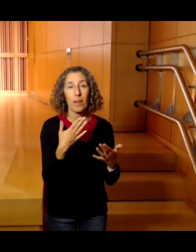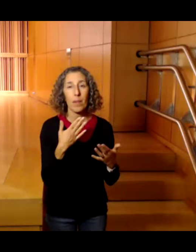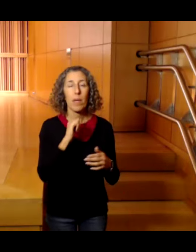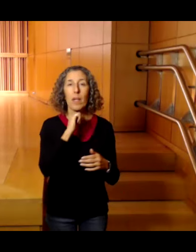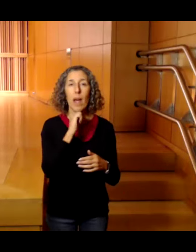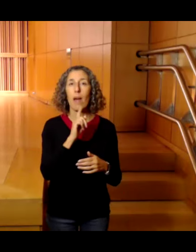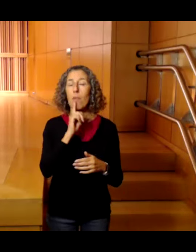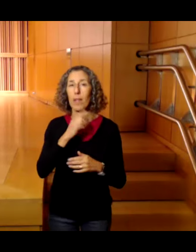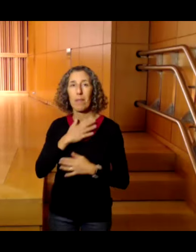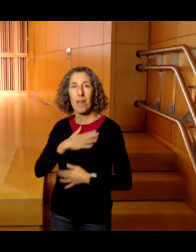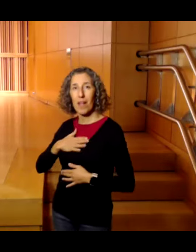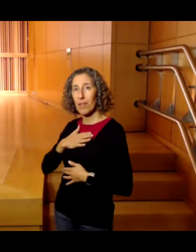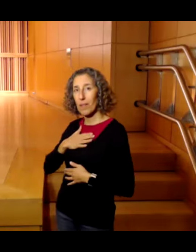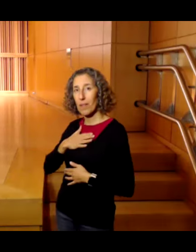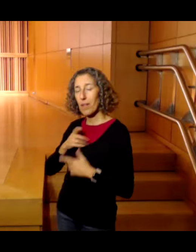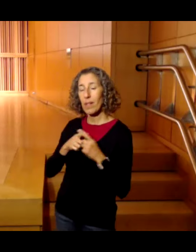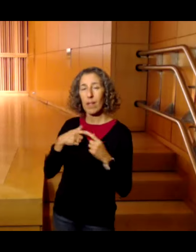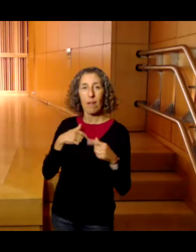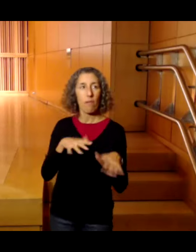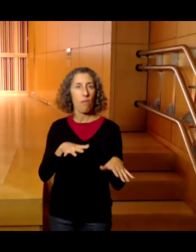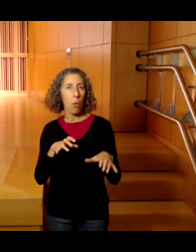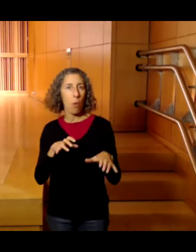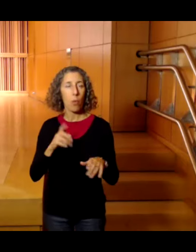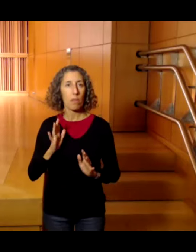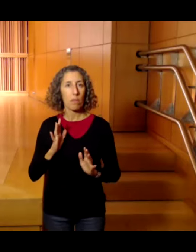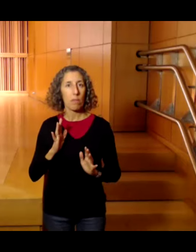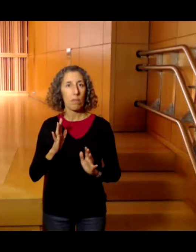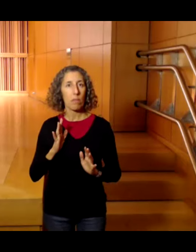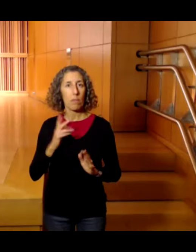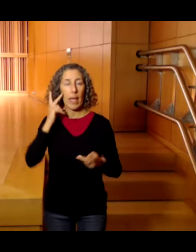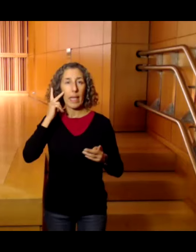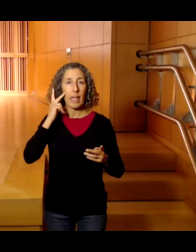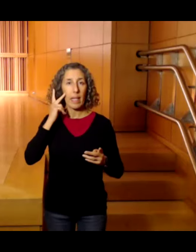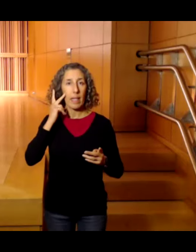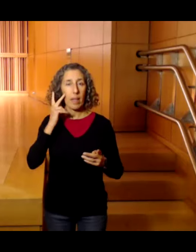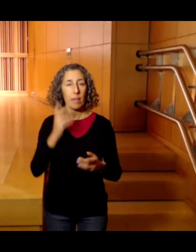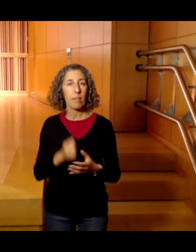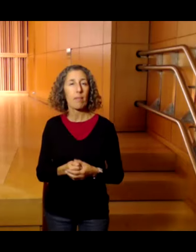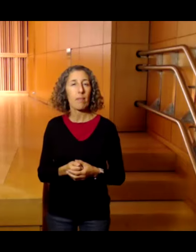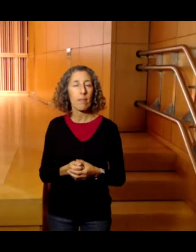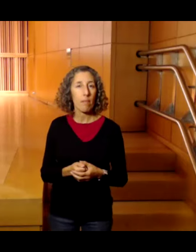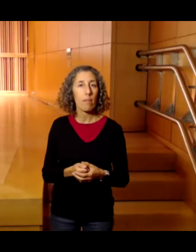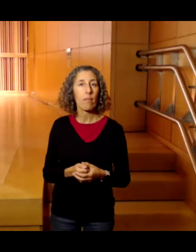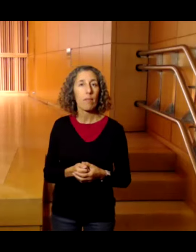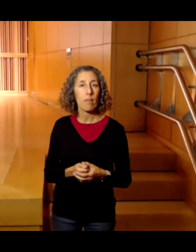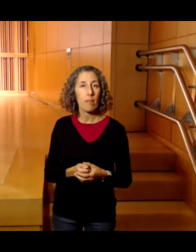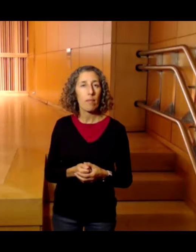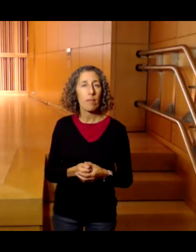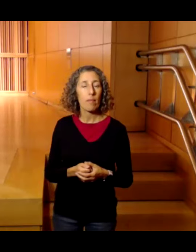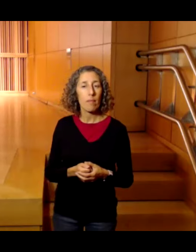in a panic meant to forestall pleasure. It is in no way surprising that the boy panicked.